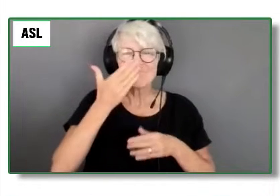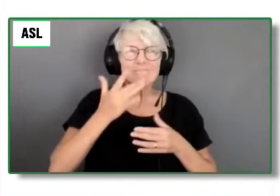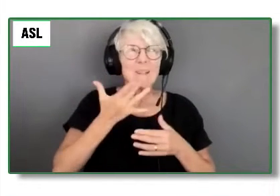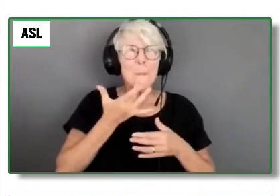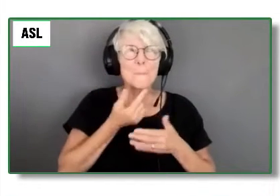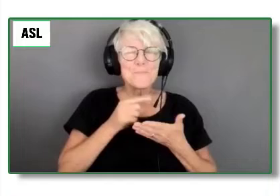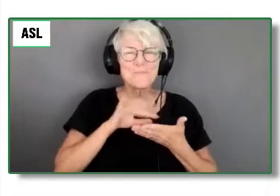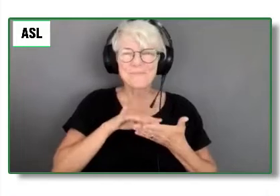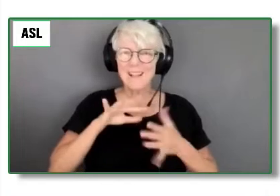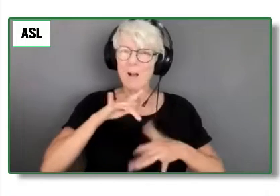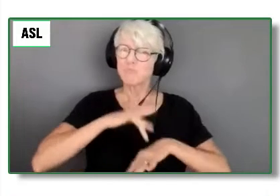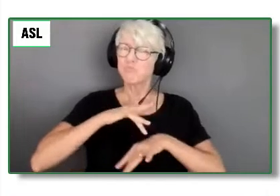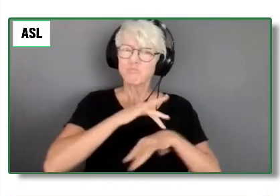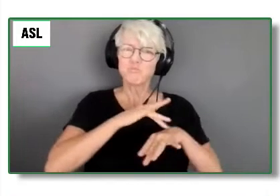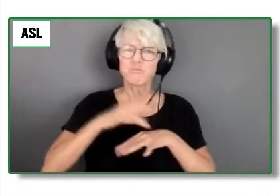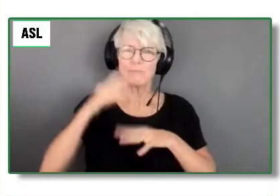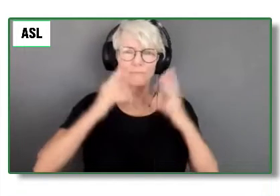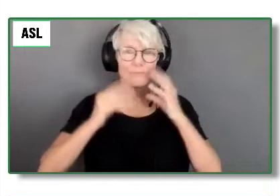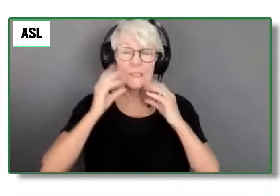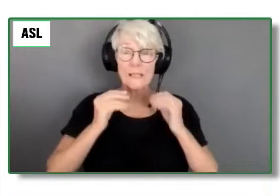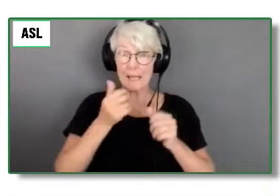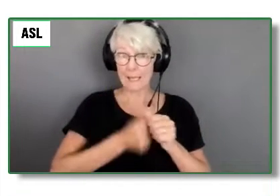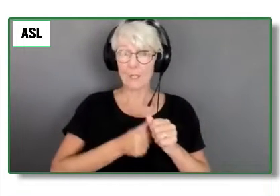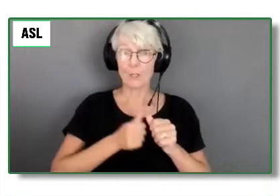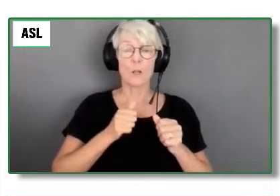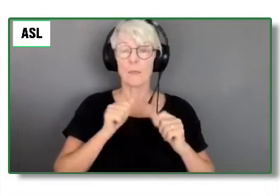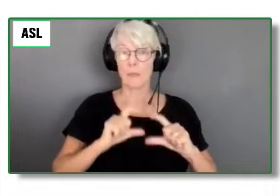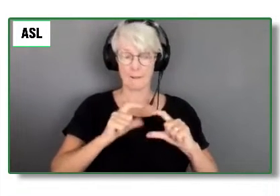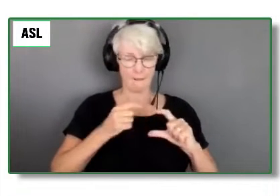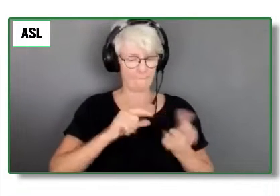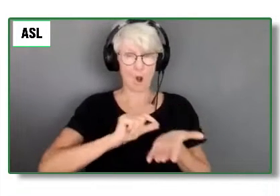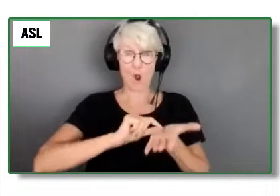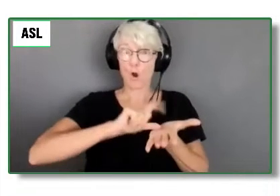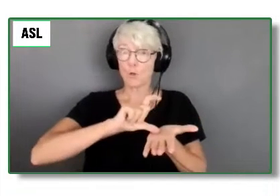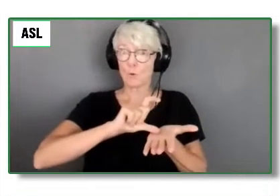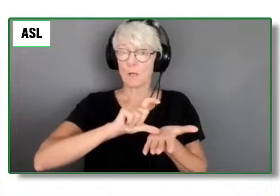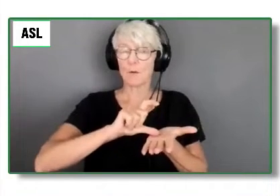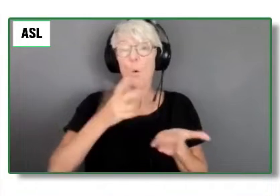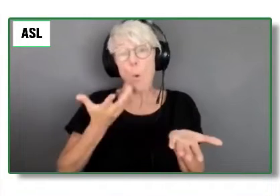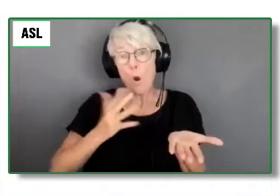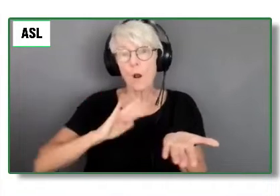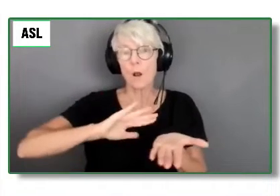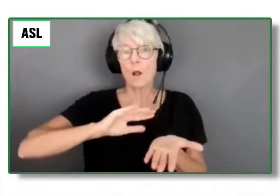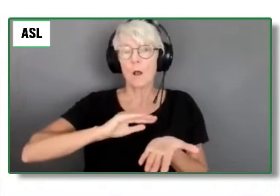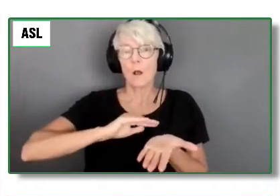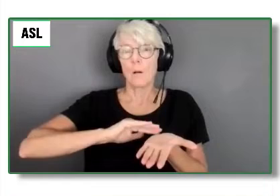These items were marked with large print and puff paint representing braille. The